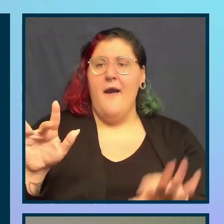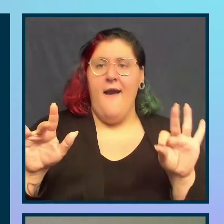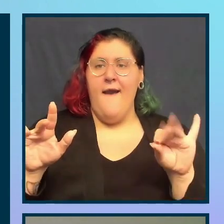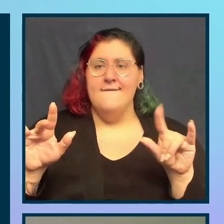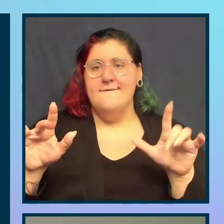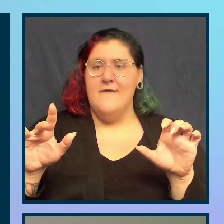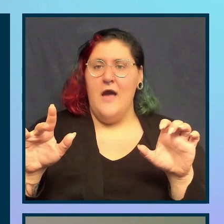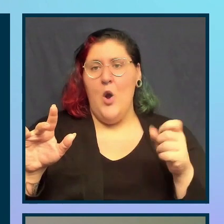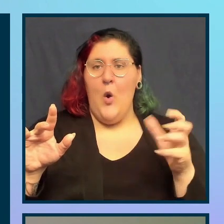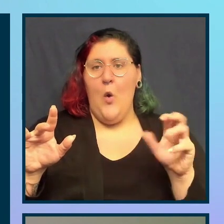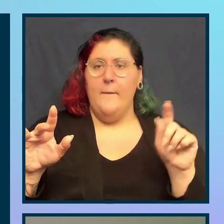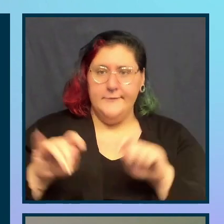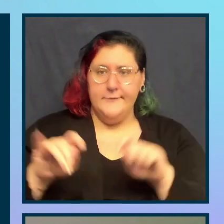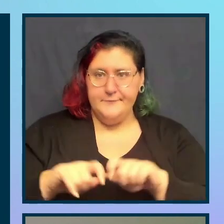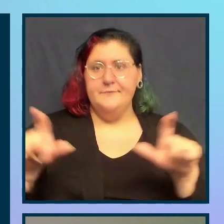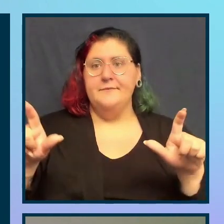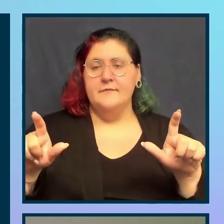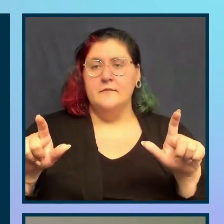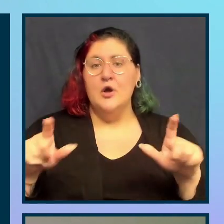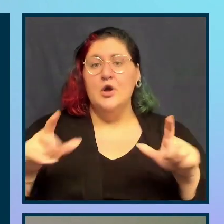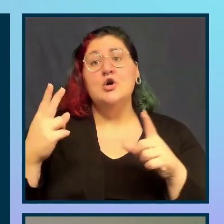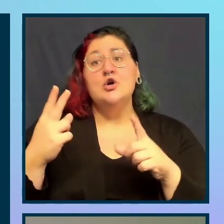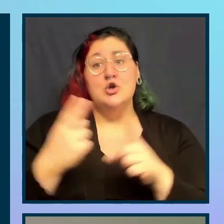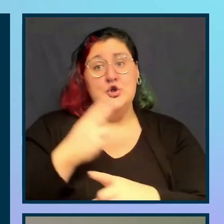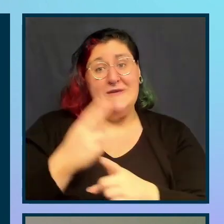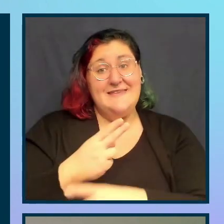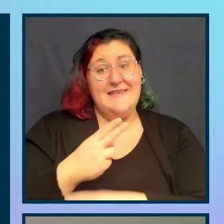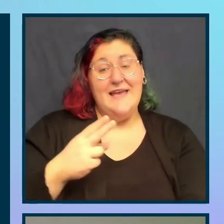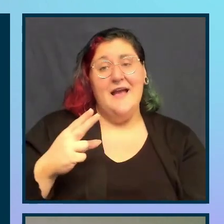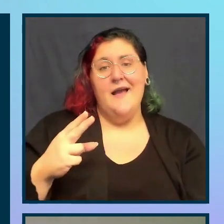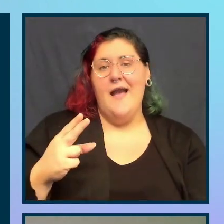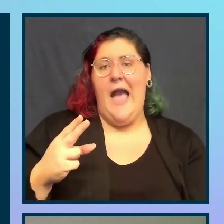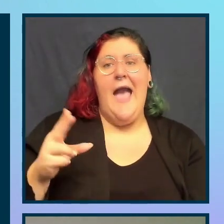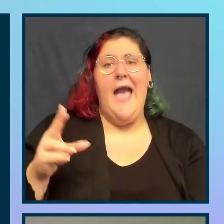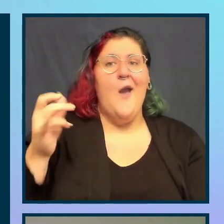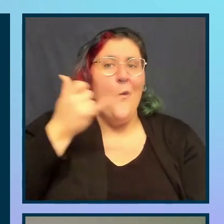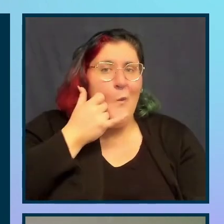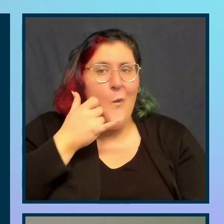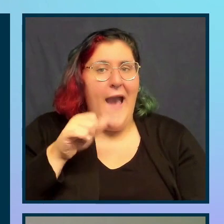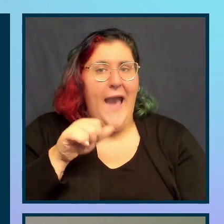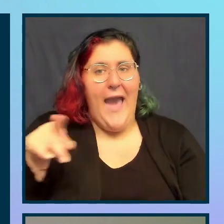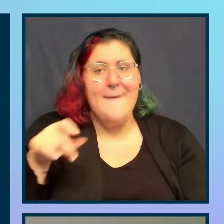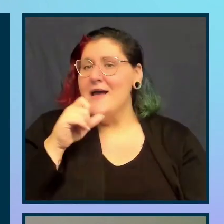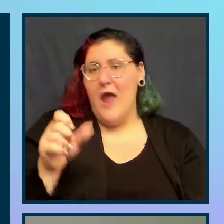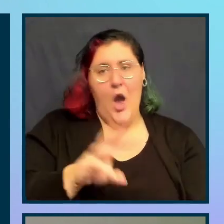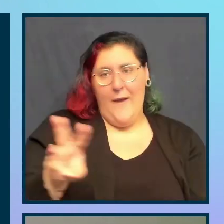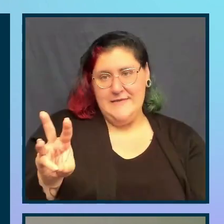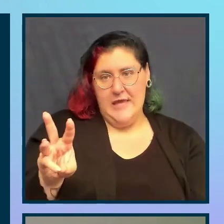like web application, not a website. So this is our context. This is the stuff I know going in of what we're building.